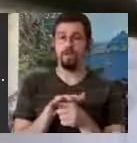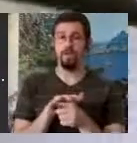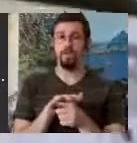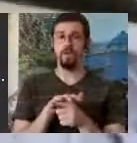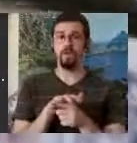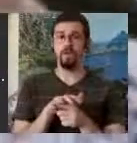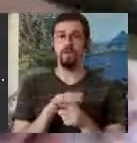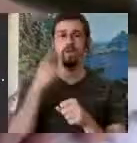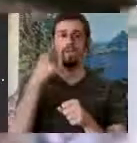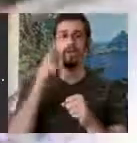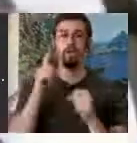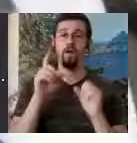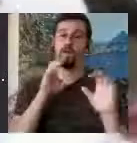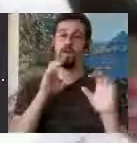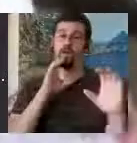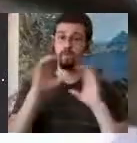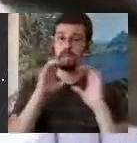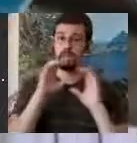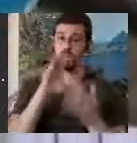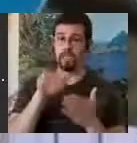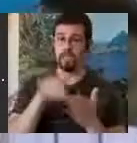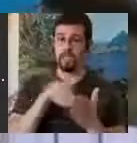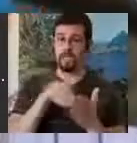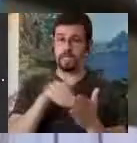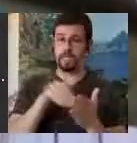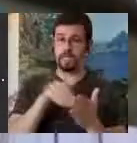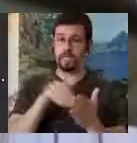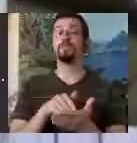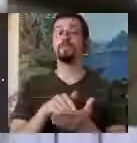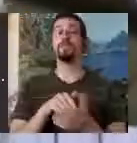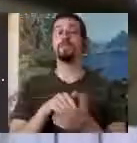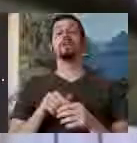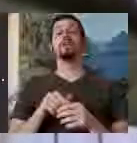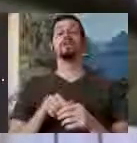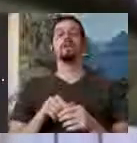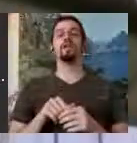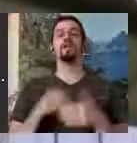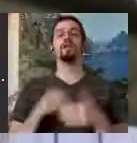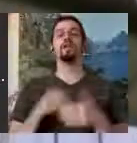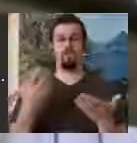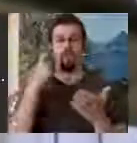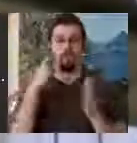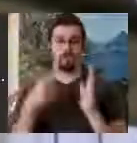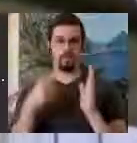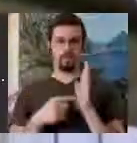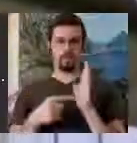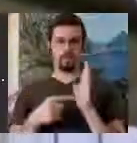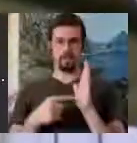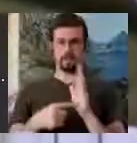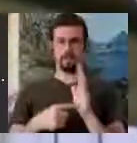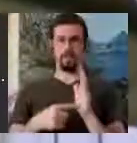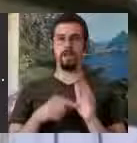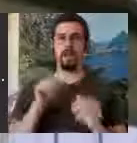this is for example anacleto Peterson this is a deaf woman in Denmark around